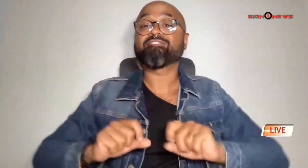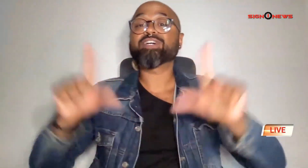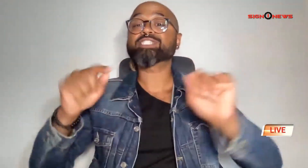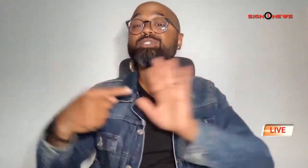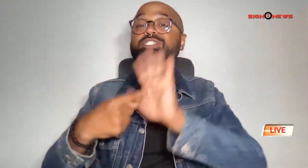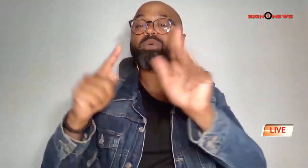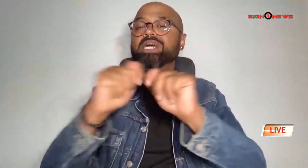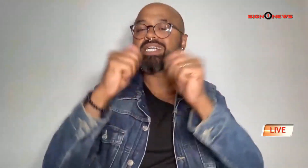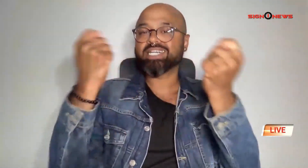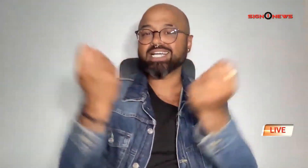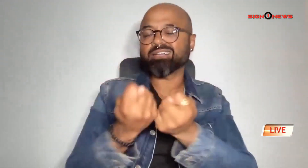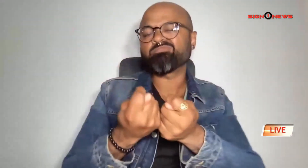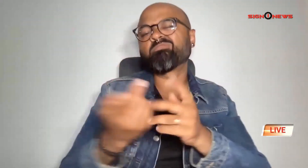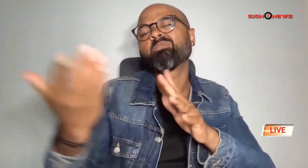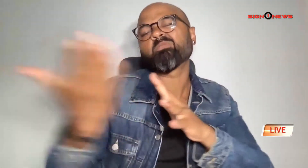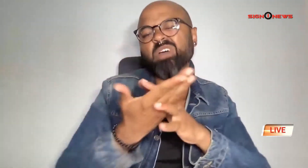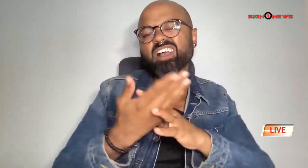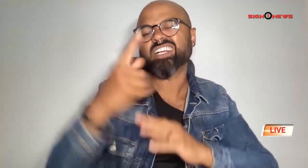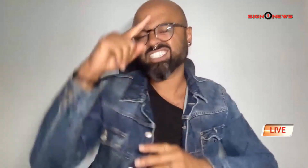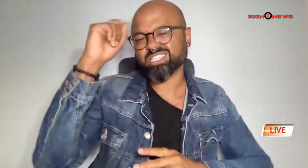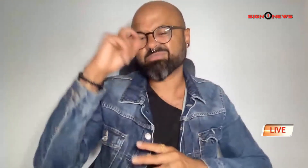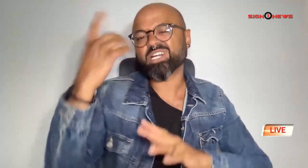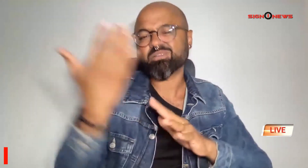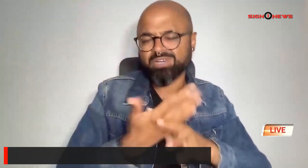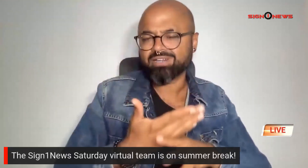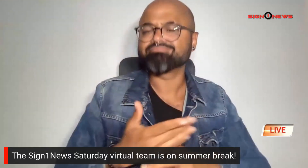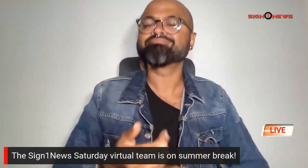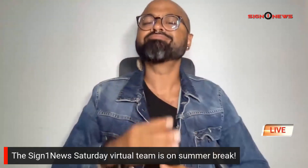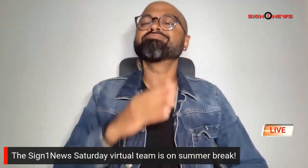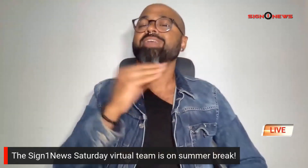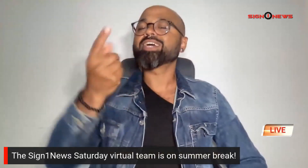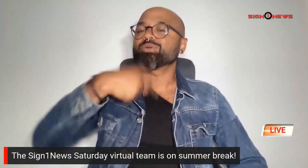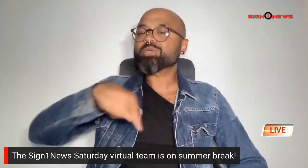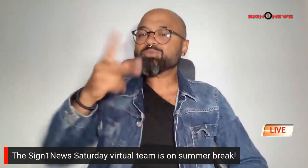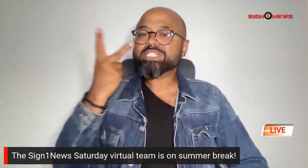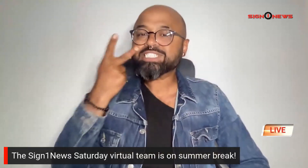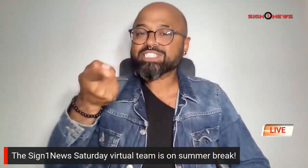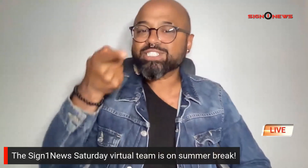and a reminder the Sign1News Saturday virtual show team is taking a break for the summer